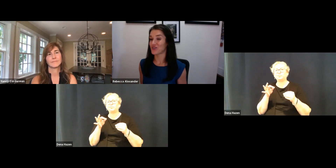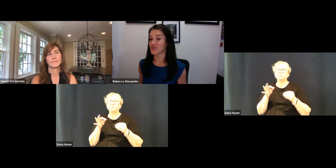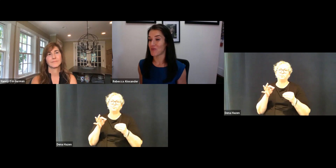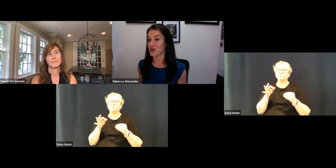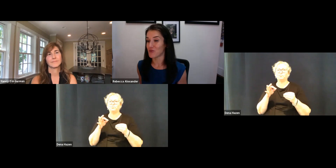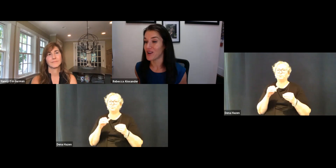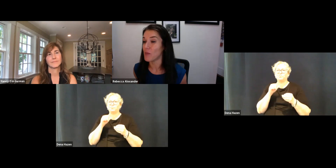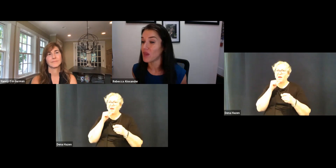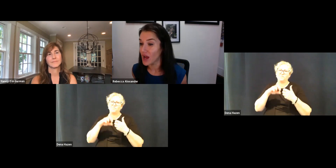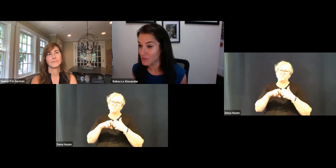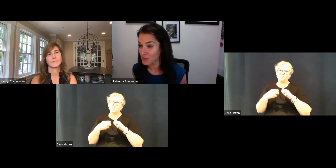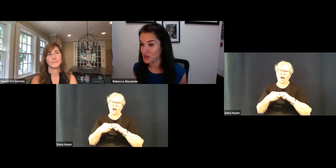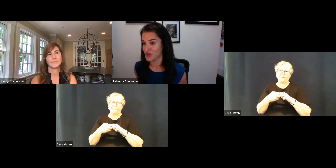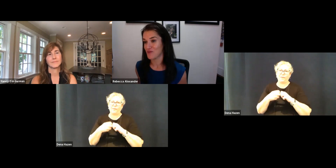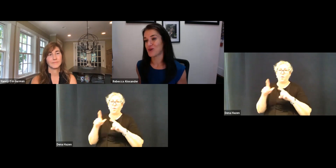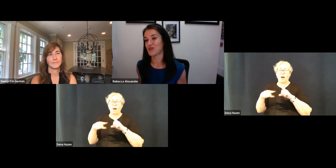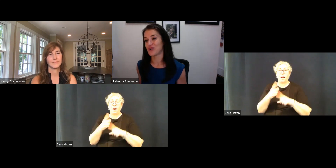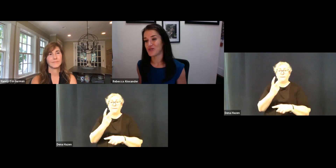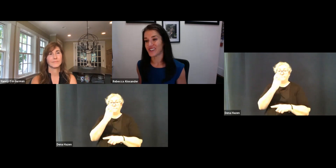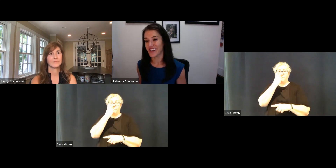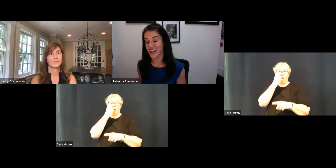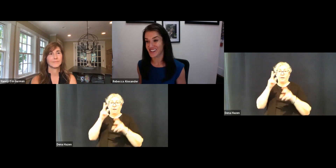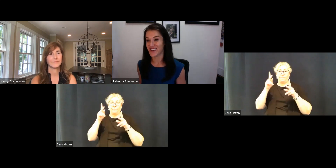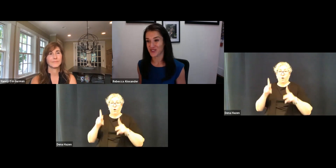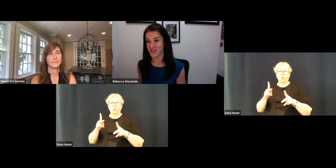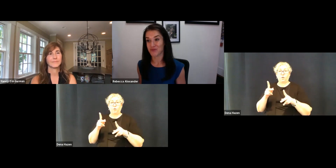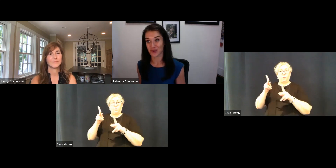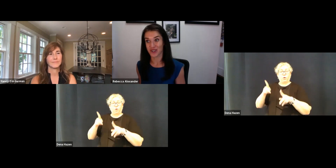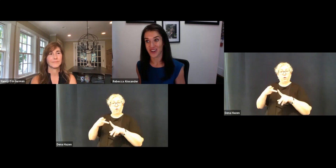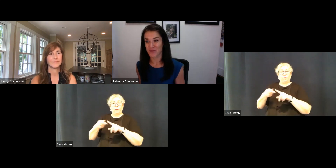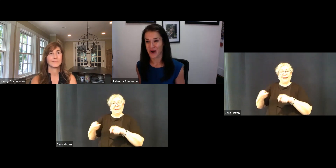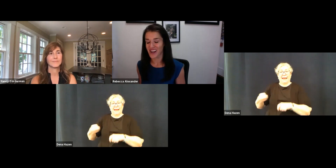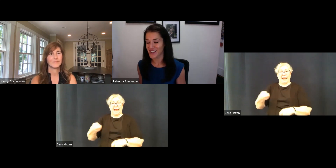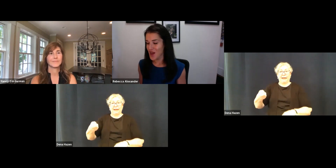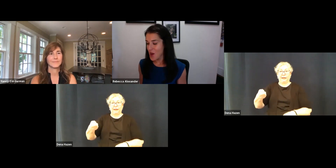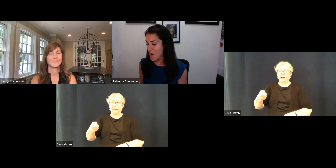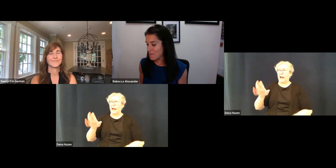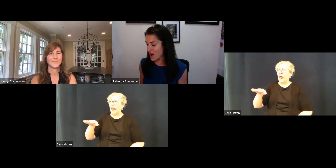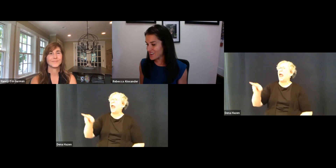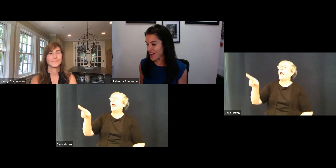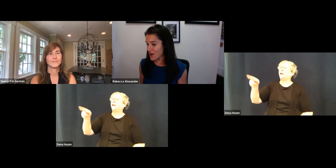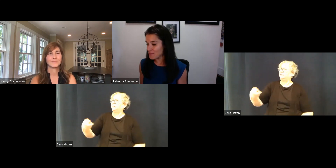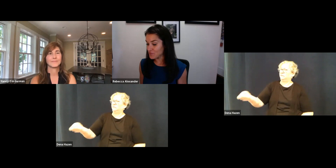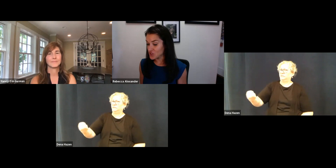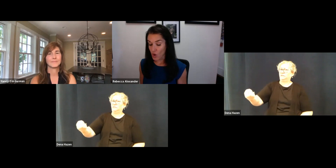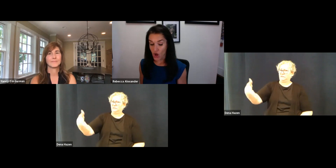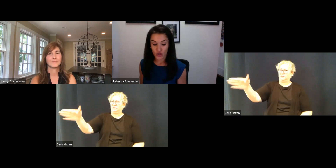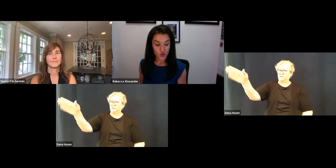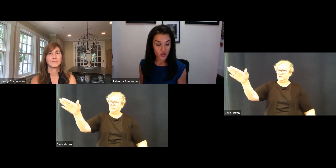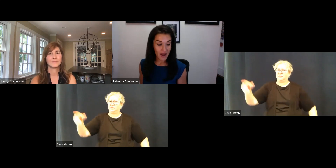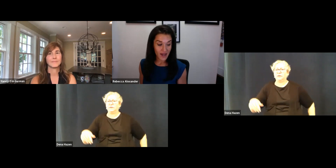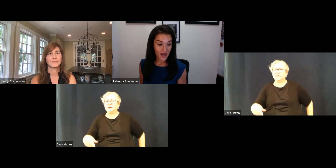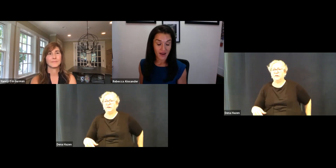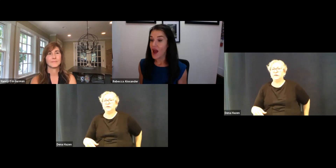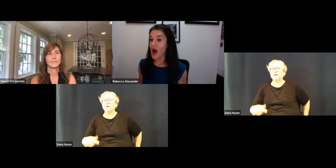for someone when a blind person or a person using a cane tells them to look up, right? But so I'll use my cane.